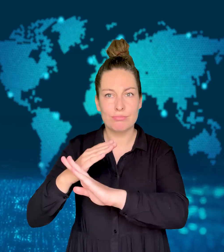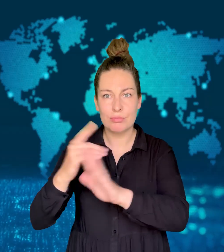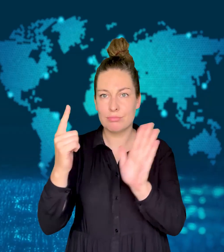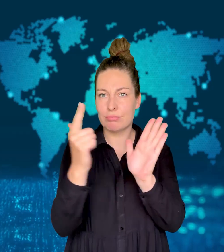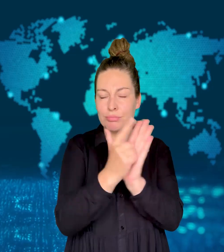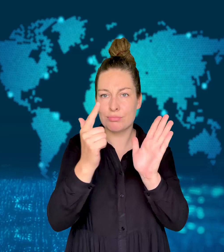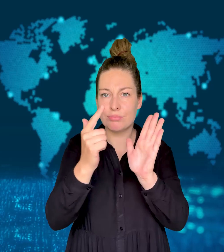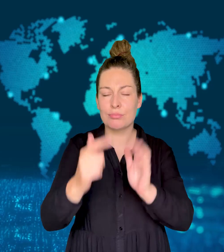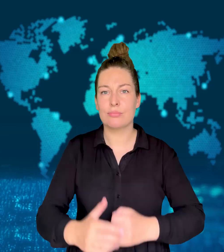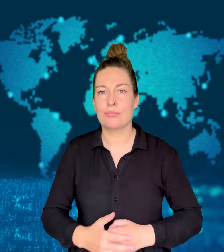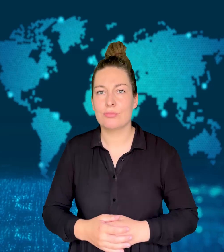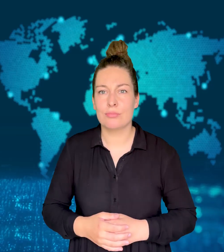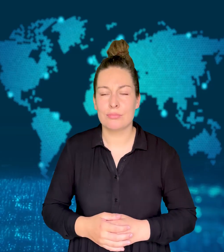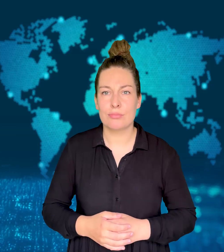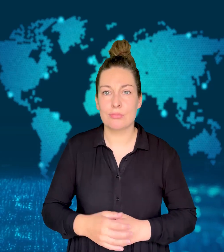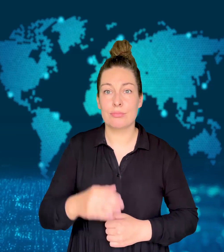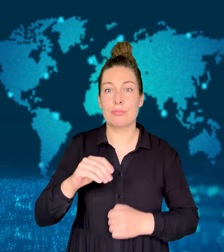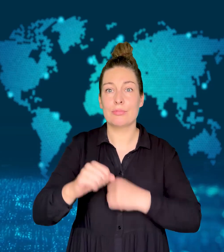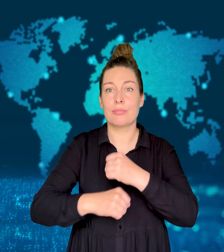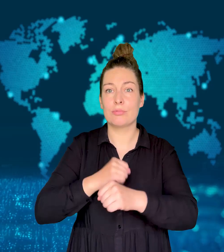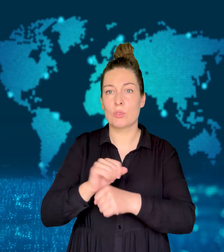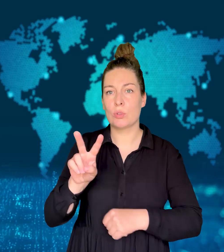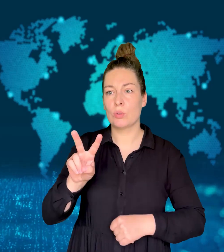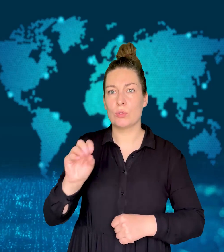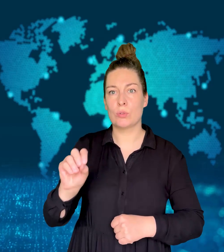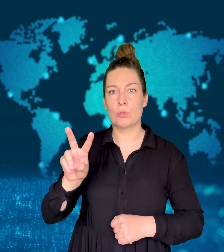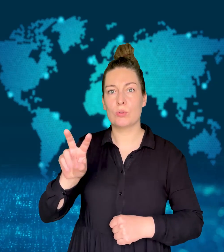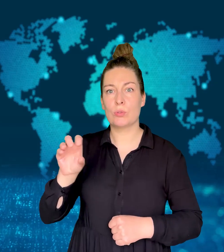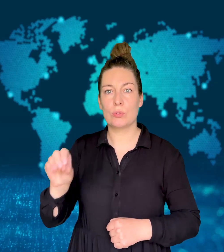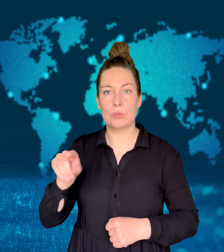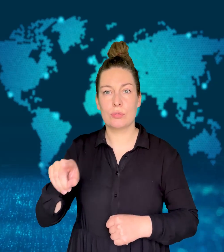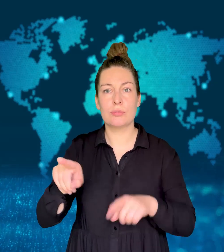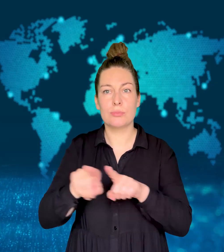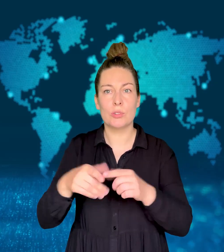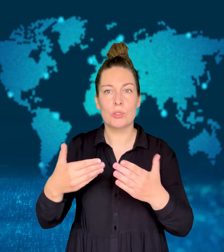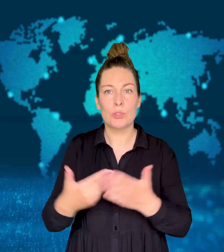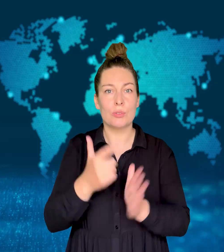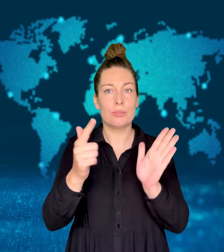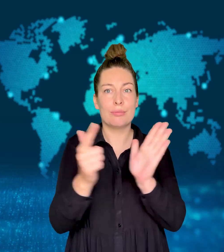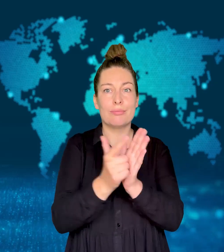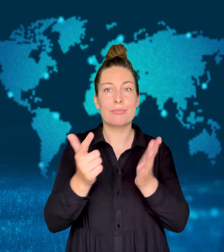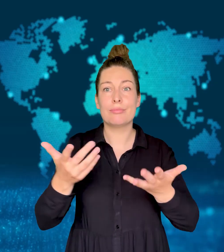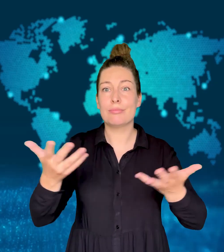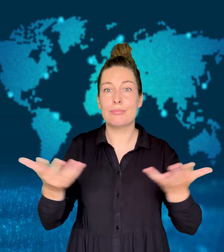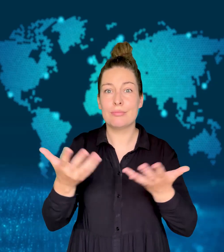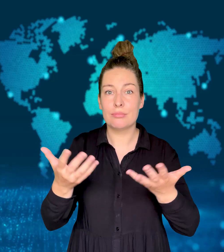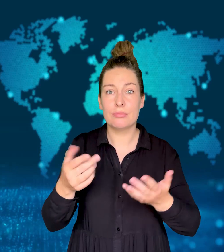with LGBTQ+ relationships and lifestyles.